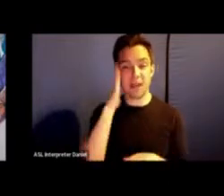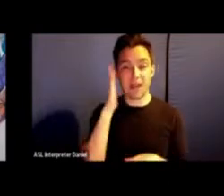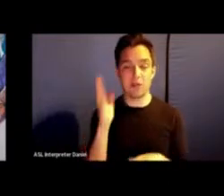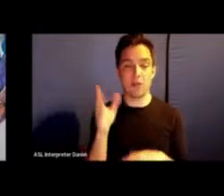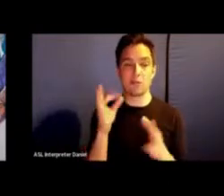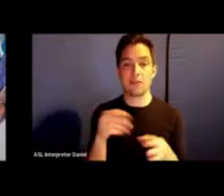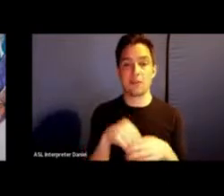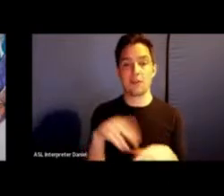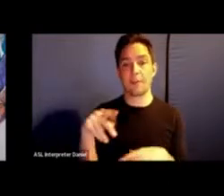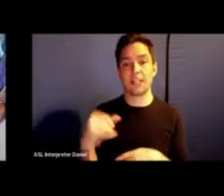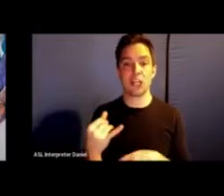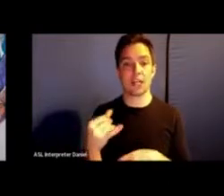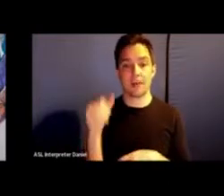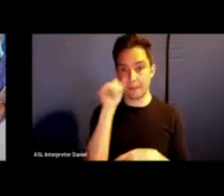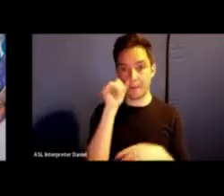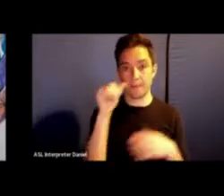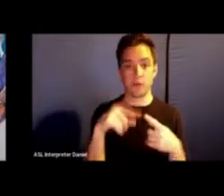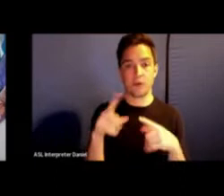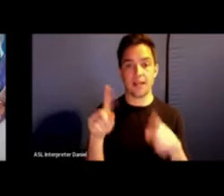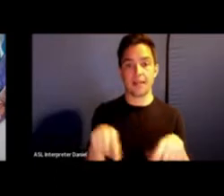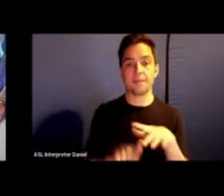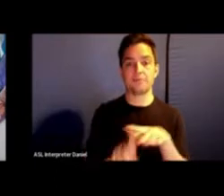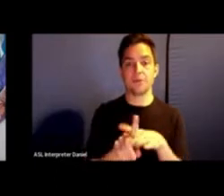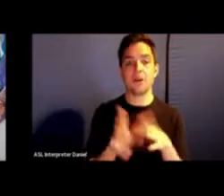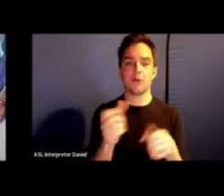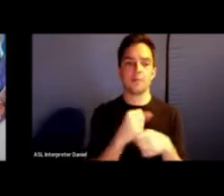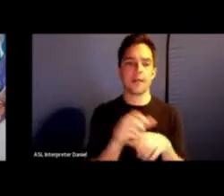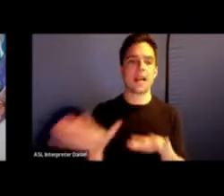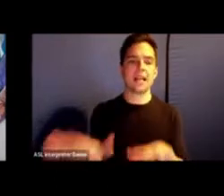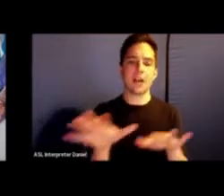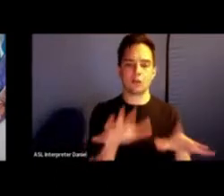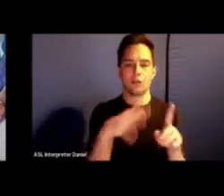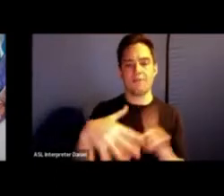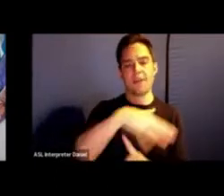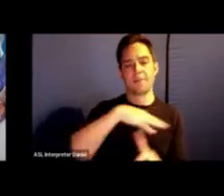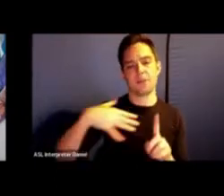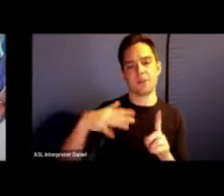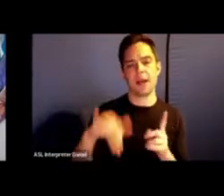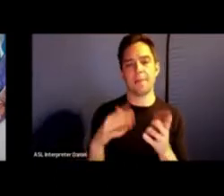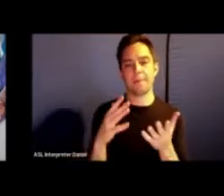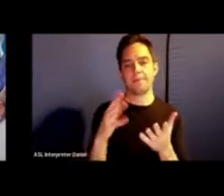their PJs. When I came, I wanted to create a casual atmosphere. They my participants felt at